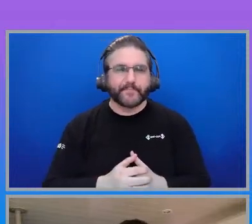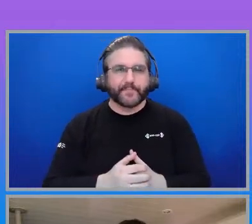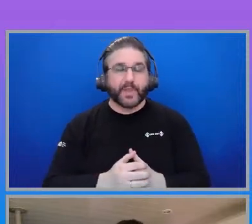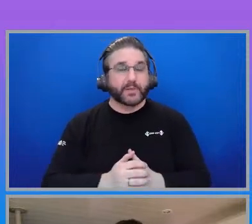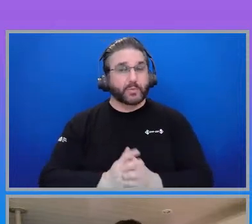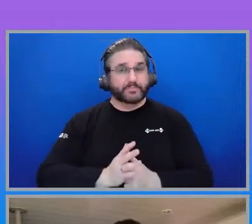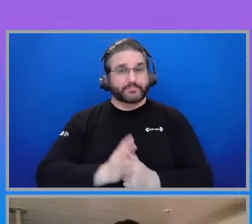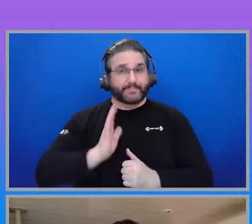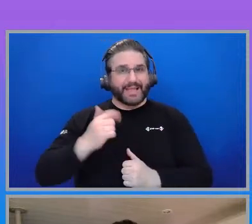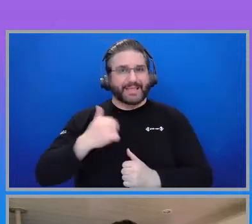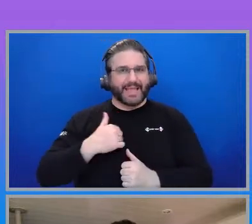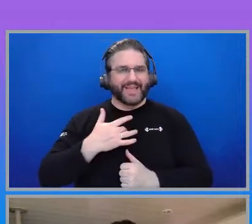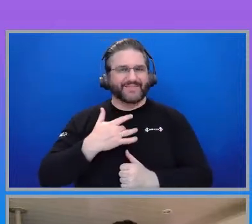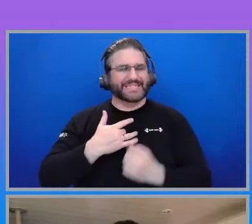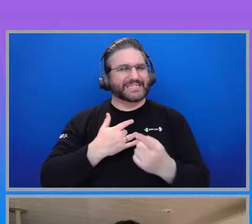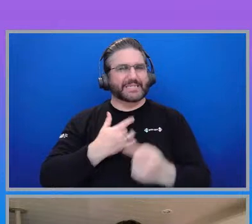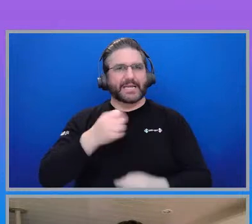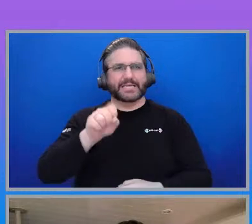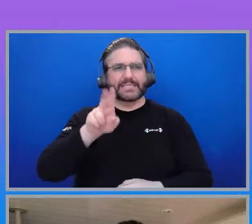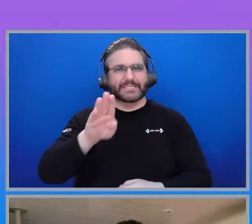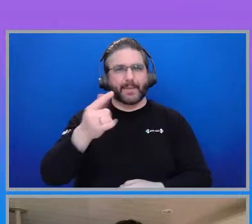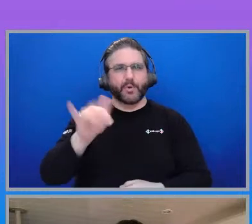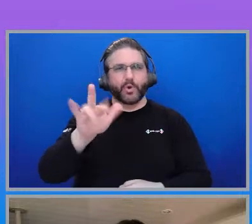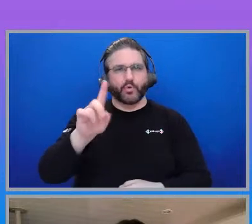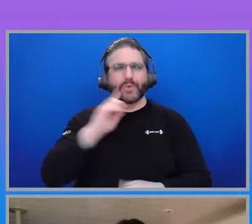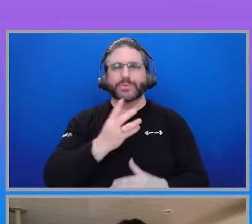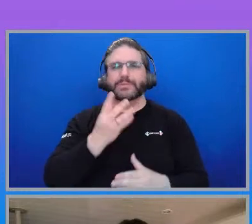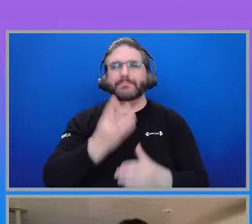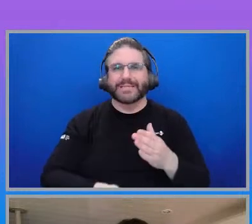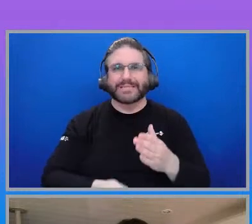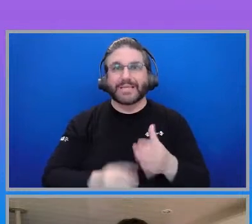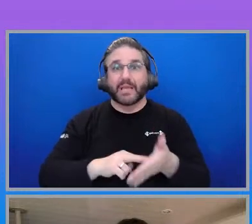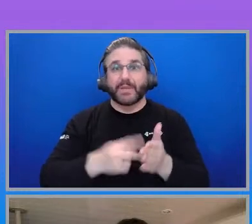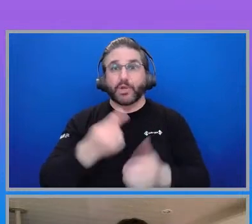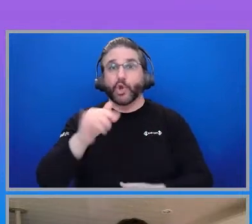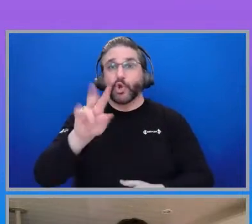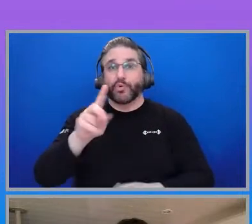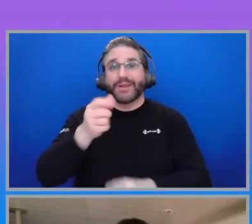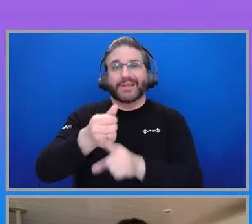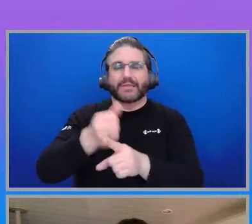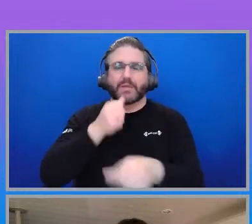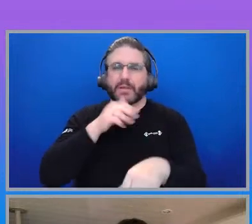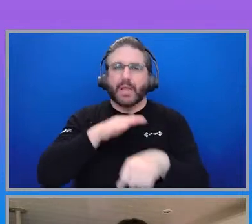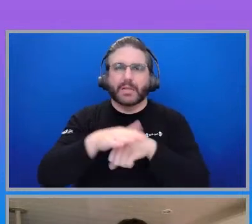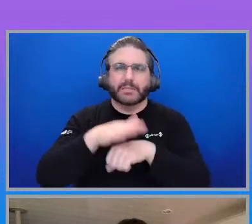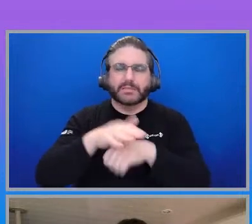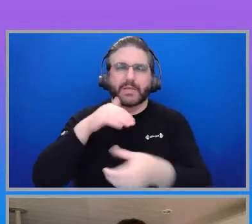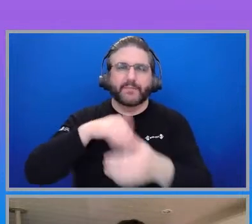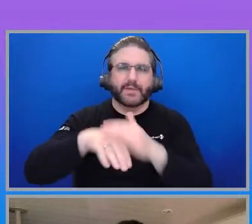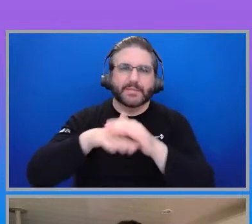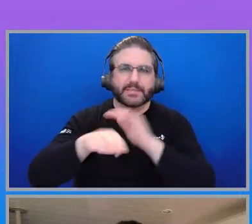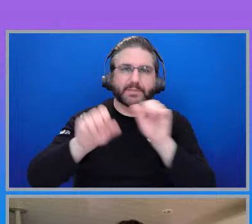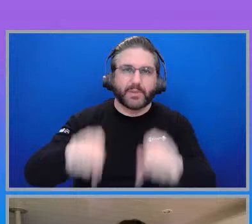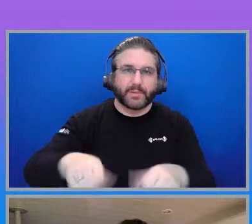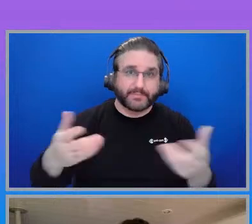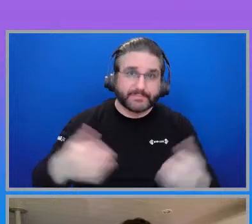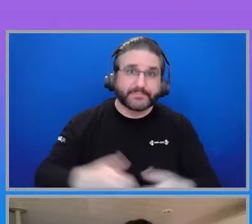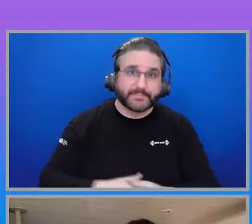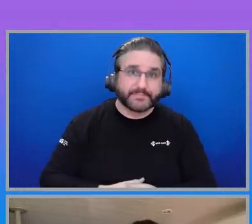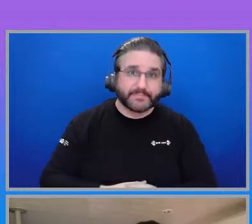to me, at that point, Subgrid was a missing feature that was